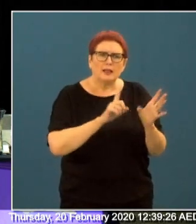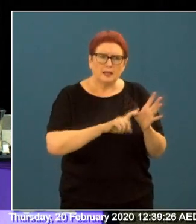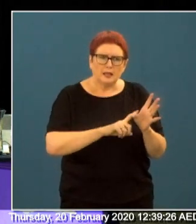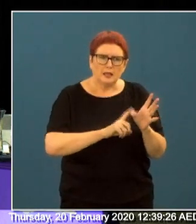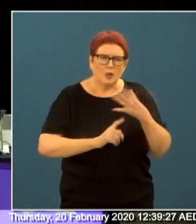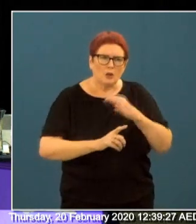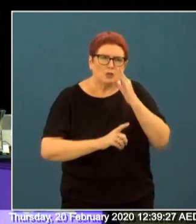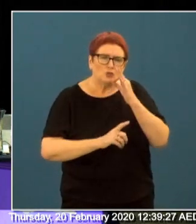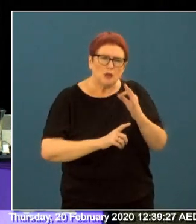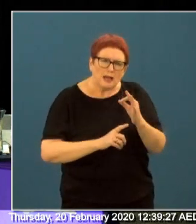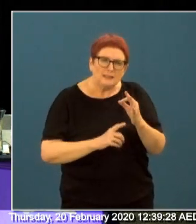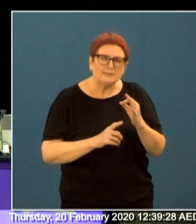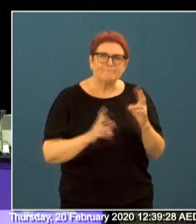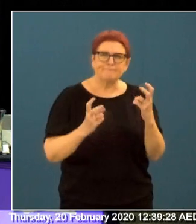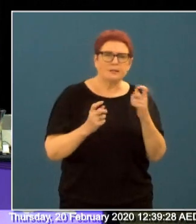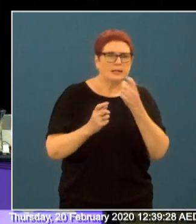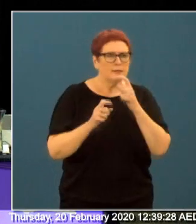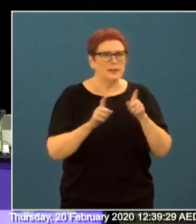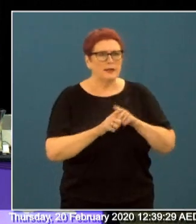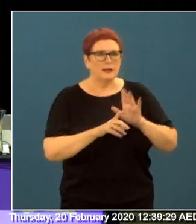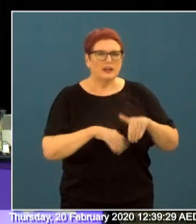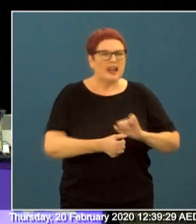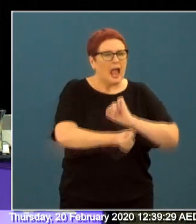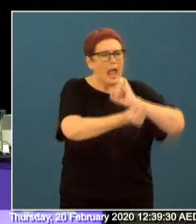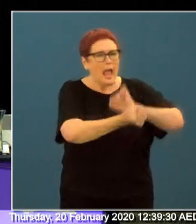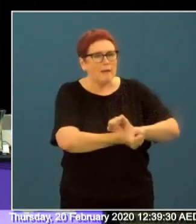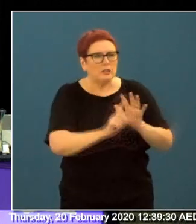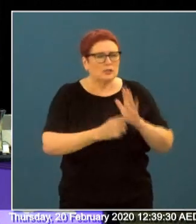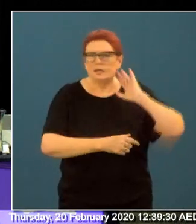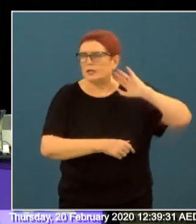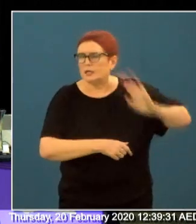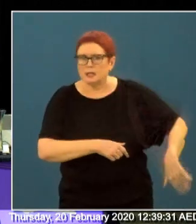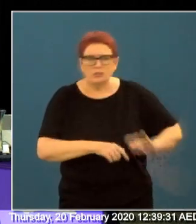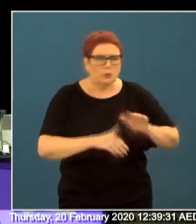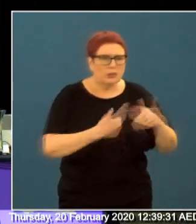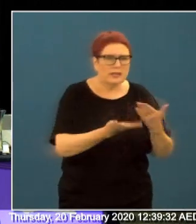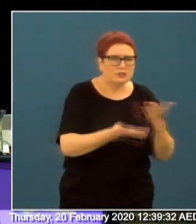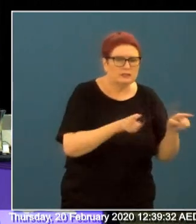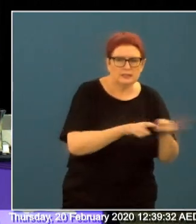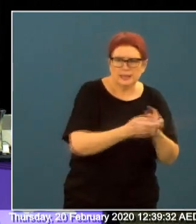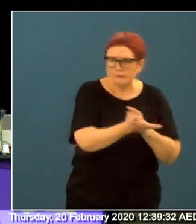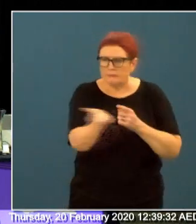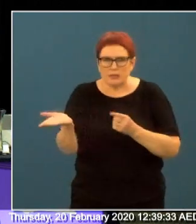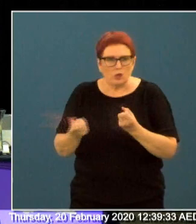of denying people with disability those services that you would look at someone else and provide it?